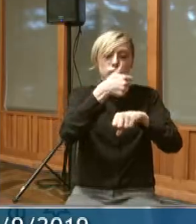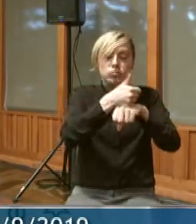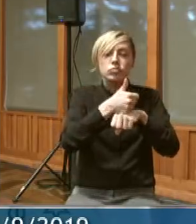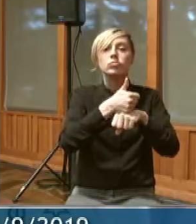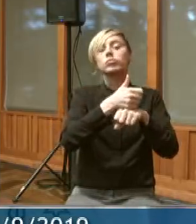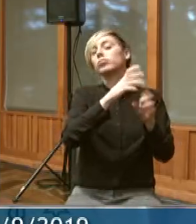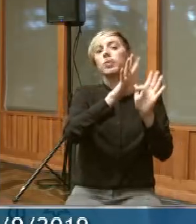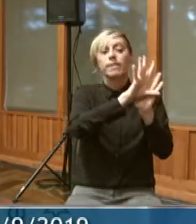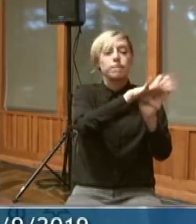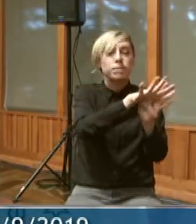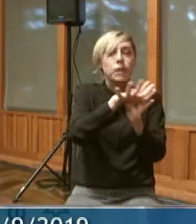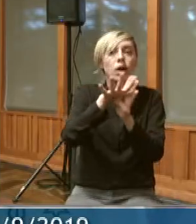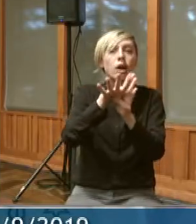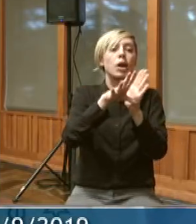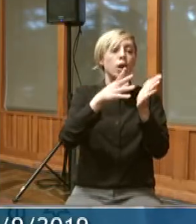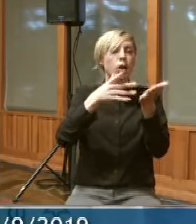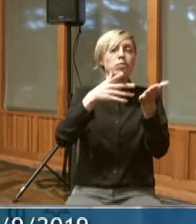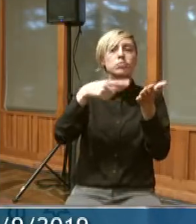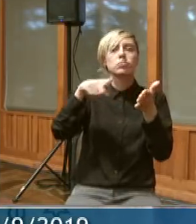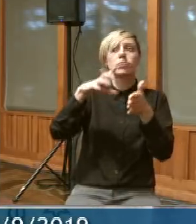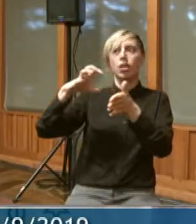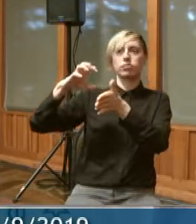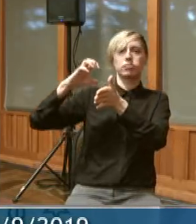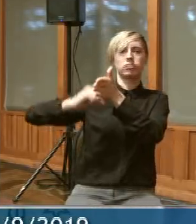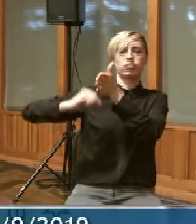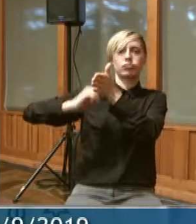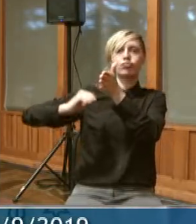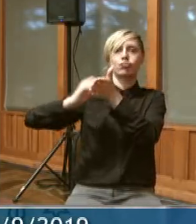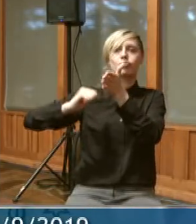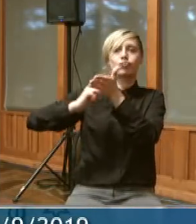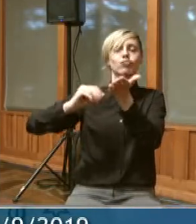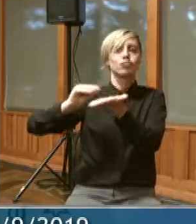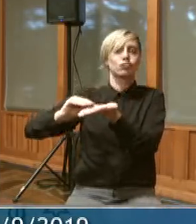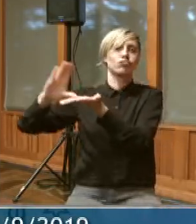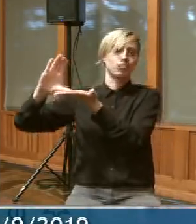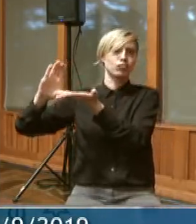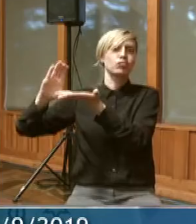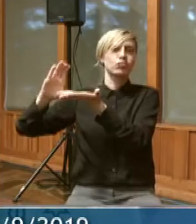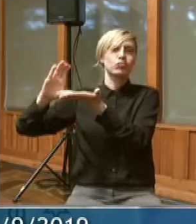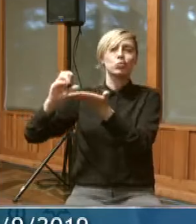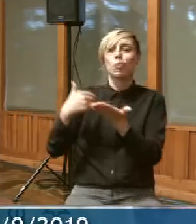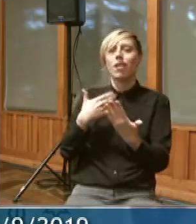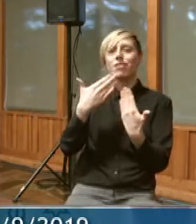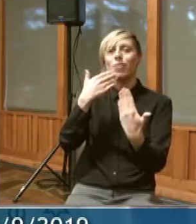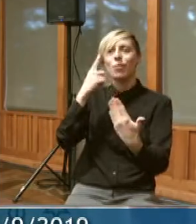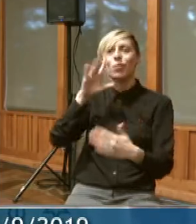PERMITS FROM FILM PRODUCTIONS PAY FOR THE SUPPORT THEY RECEIVE FROM THE FILM OFFICE. THE POTENTIAL FOR PORTLAND --